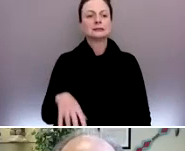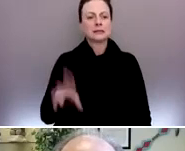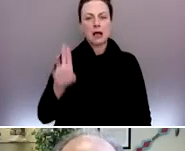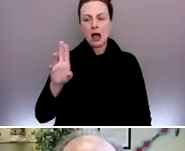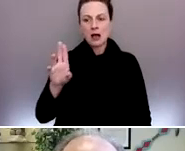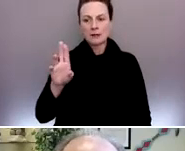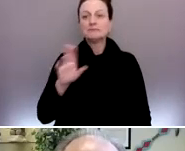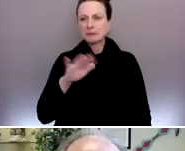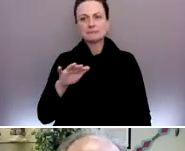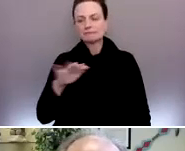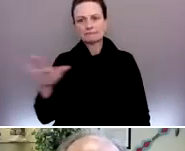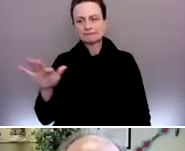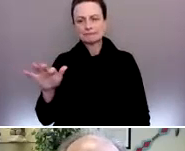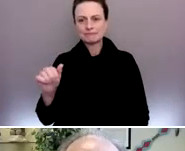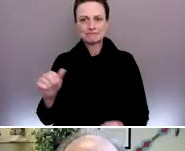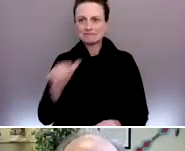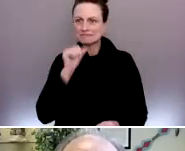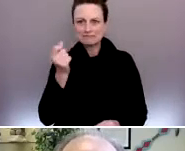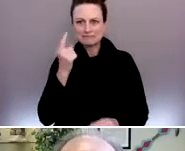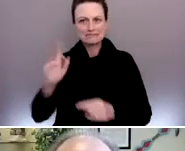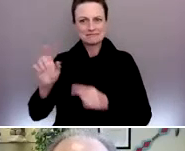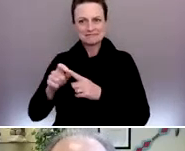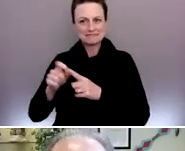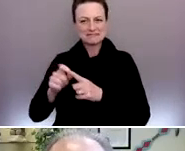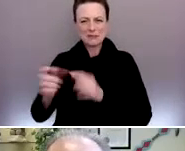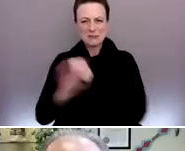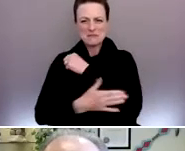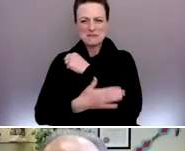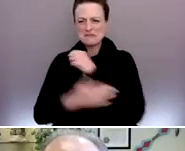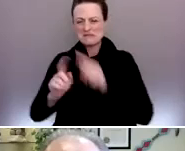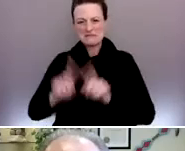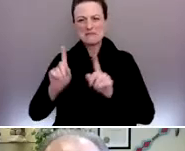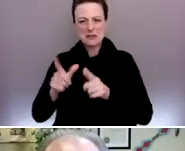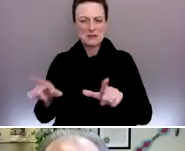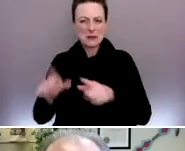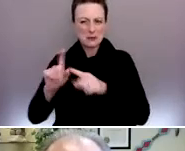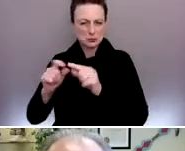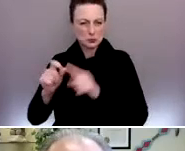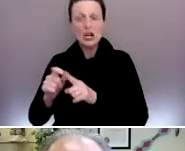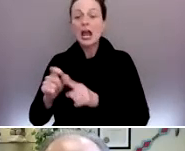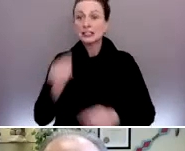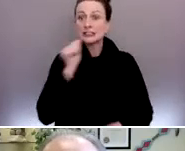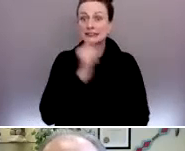is an enrolled member of the Ak-Chin Indian Community in Arizona. She is employed with